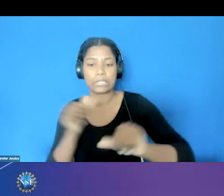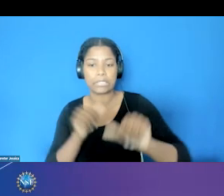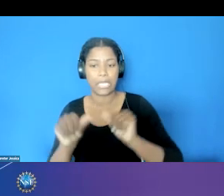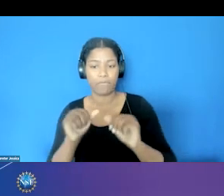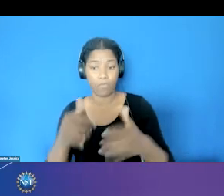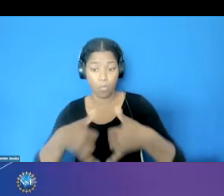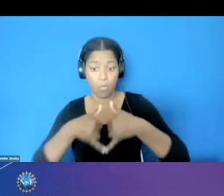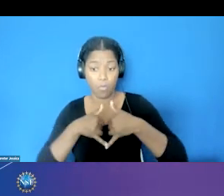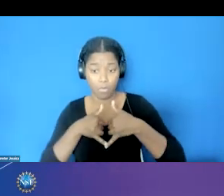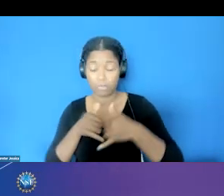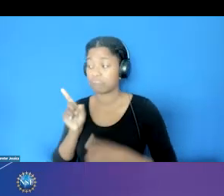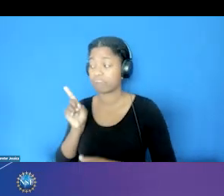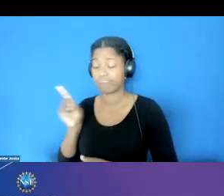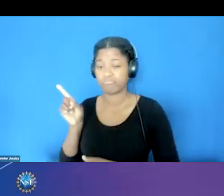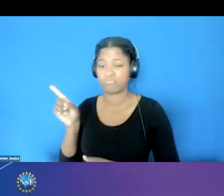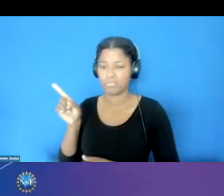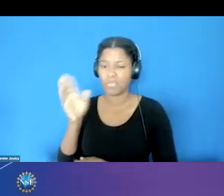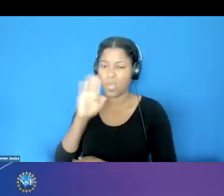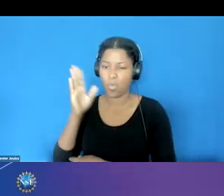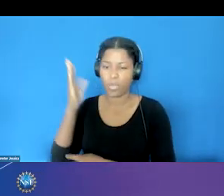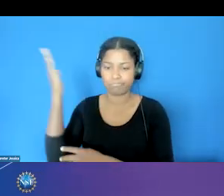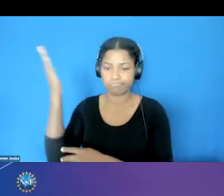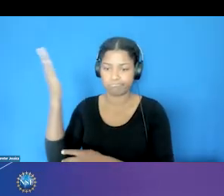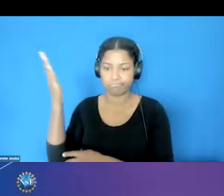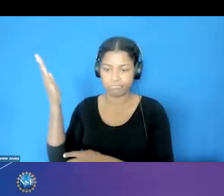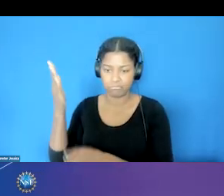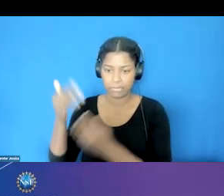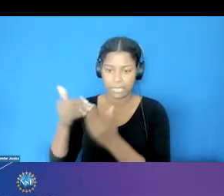My colleague Jeff will discuss this further in the next slide.